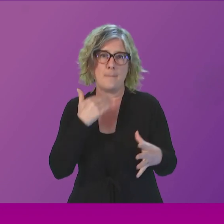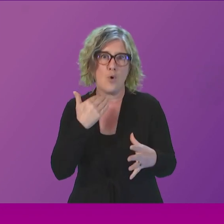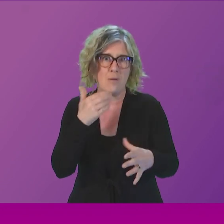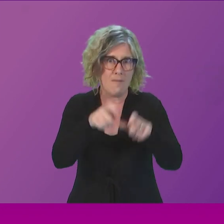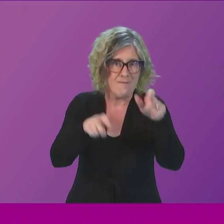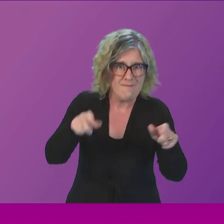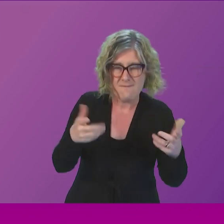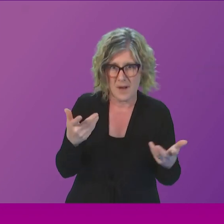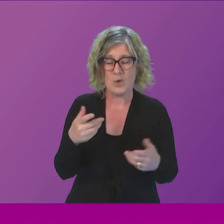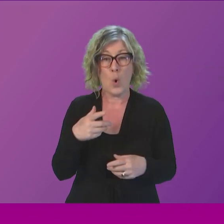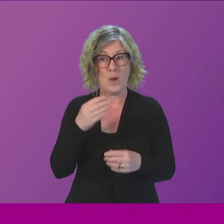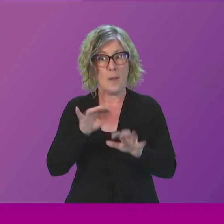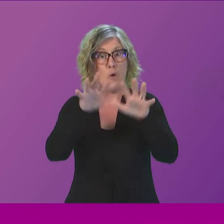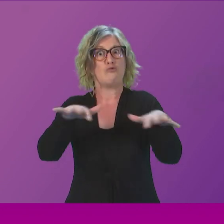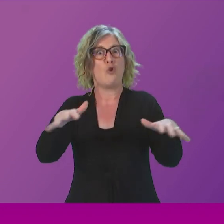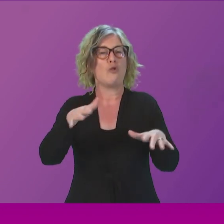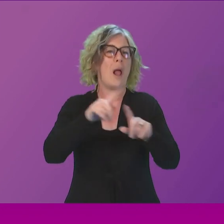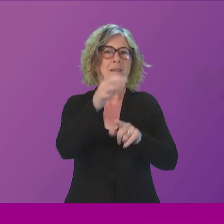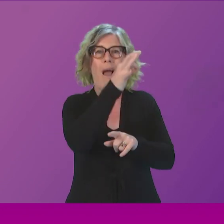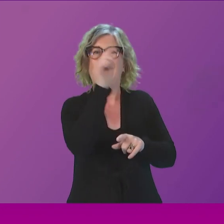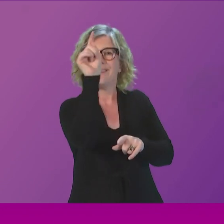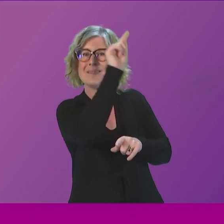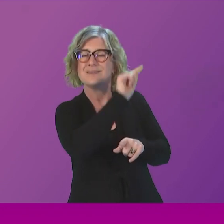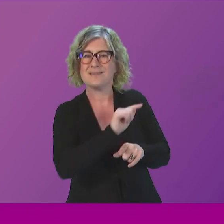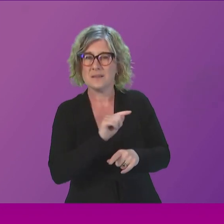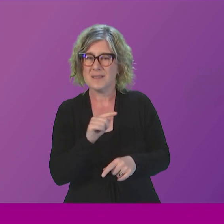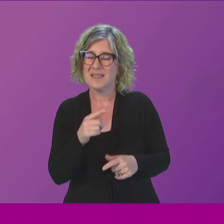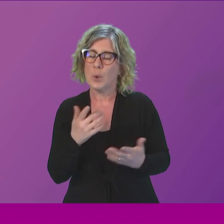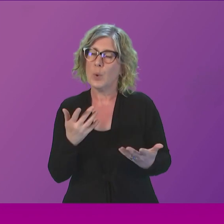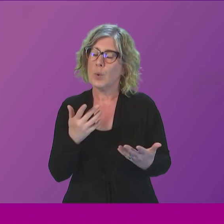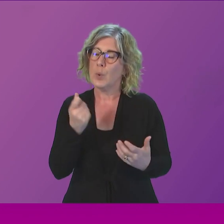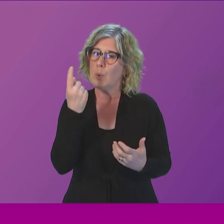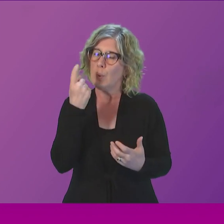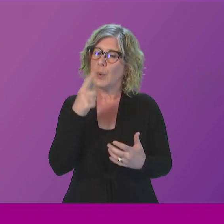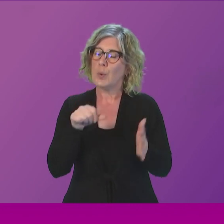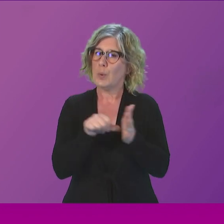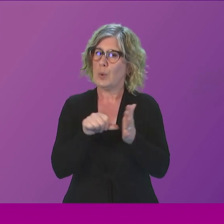That is why, in 2021, the Scottish Government published Scotland’s first population strategy.